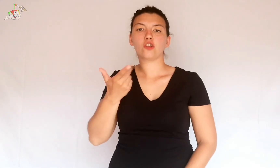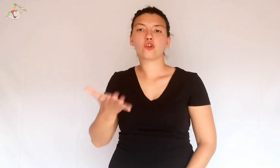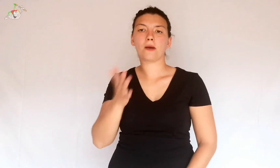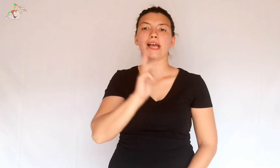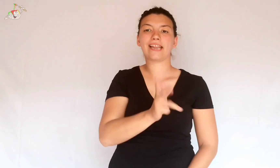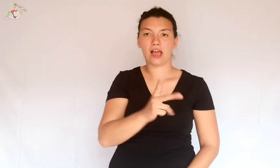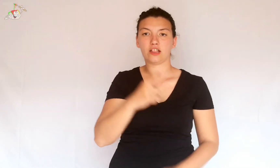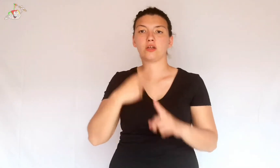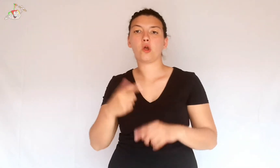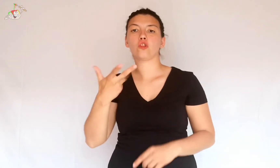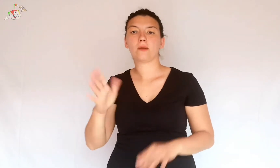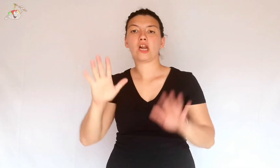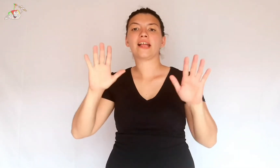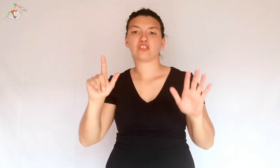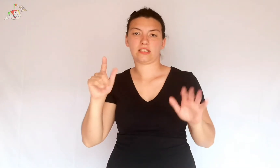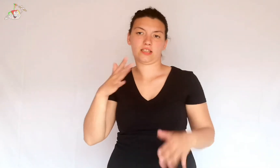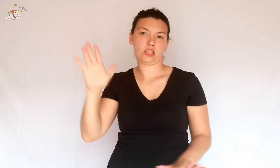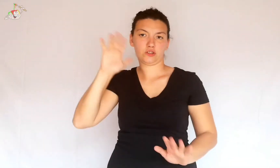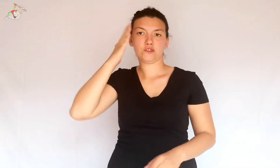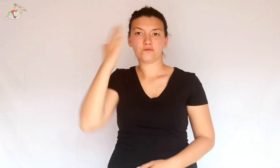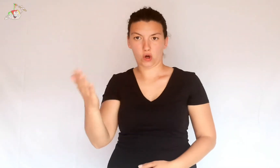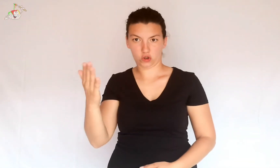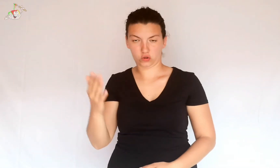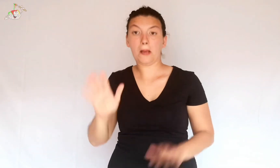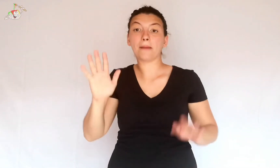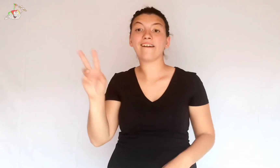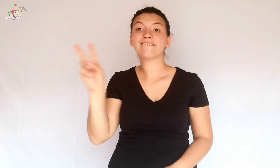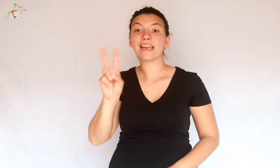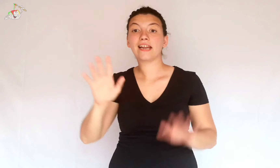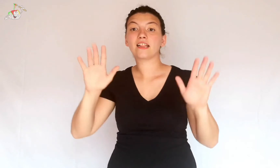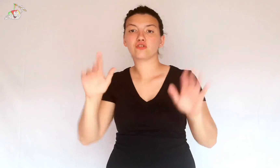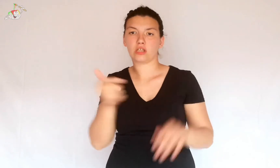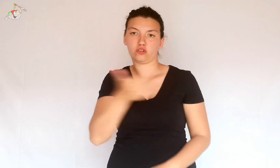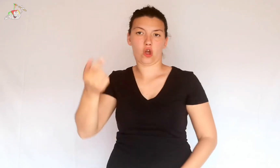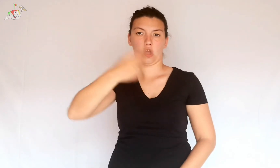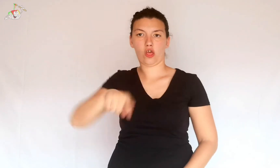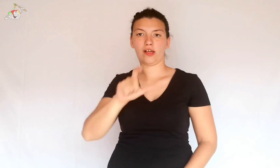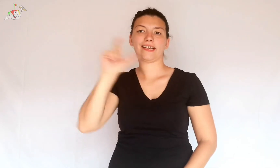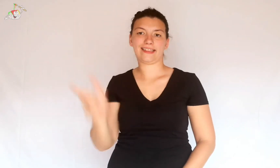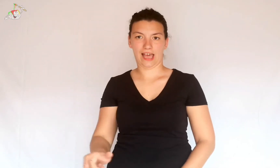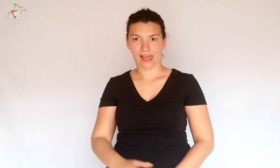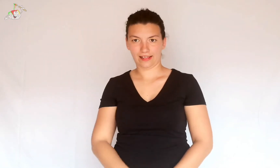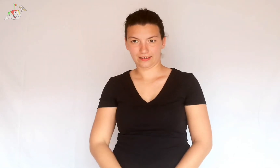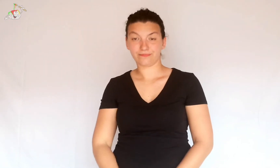We know that the numbers 13 and 17 are signs of bad luck. But Friday 17th is an unlucky day just for us in Italy.